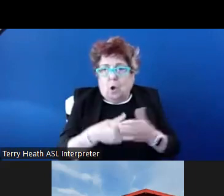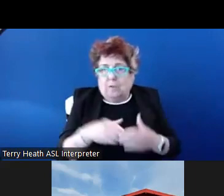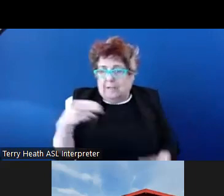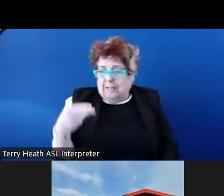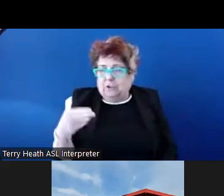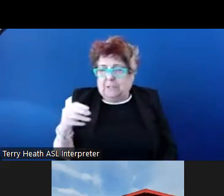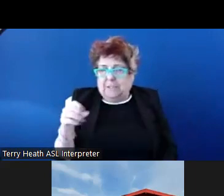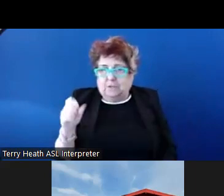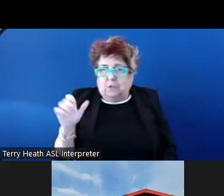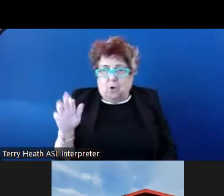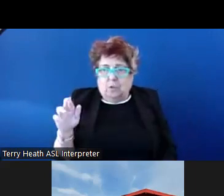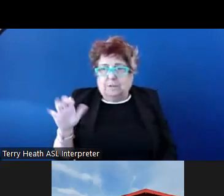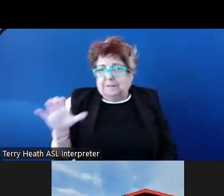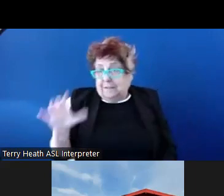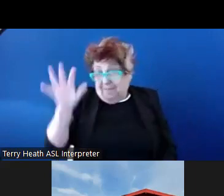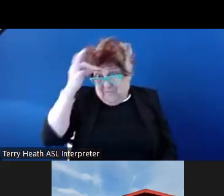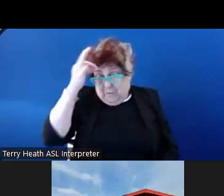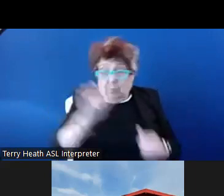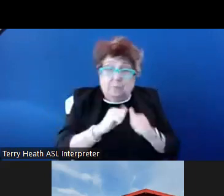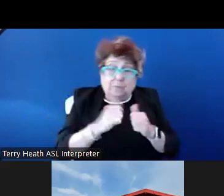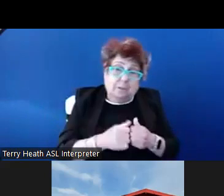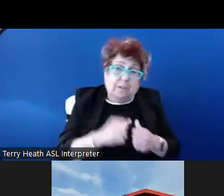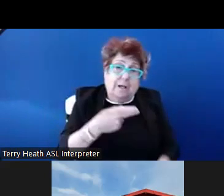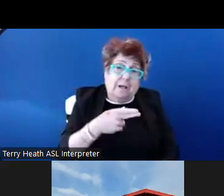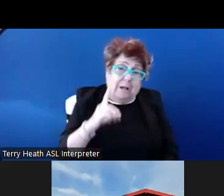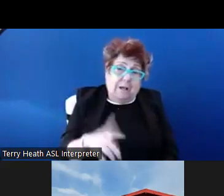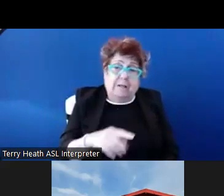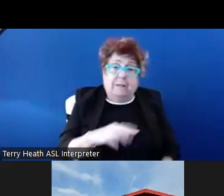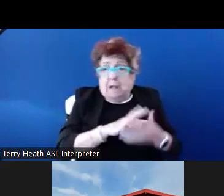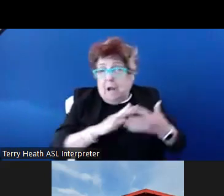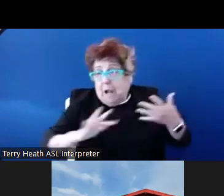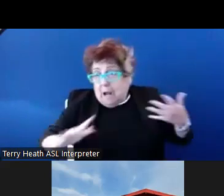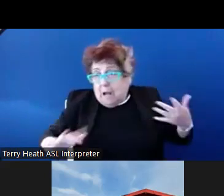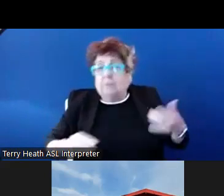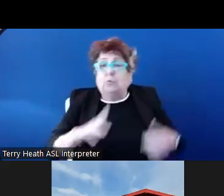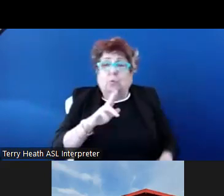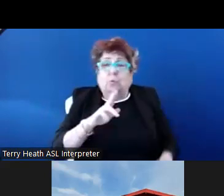including HUD and ACL, CMS, HRSA, SAMHSA, USDA, and ASPE.